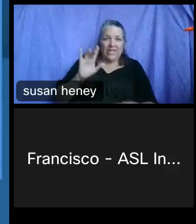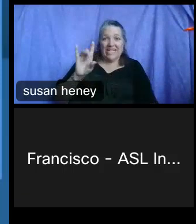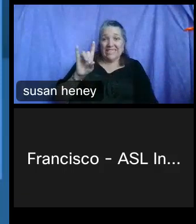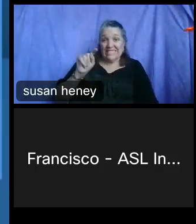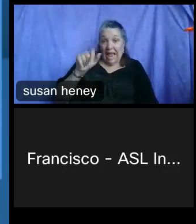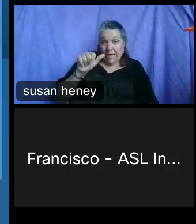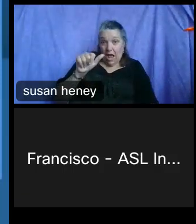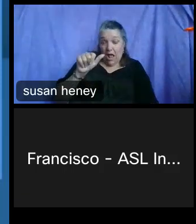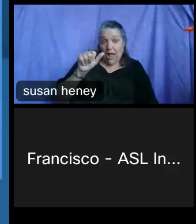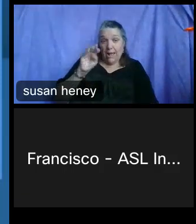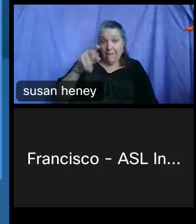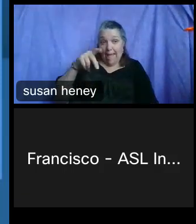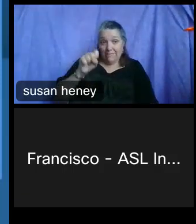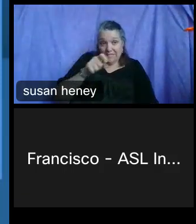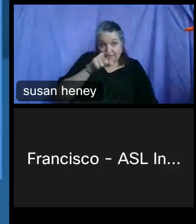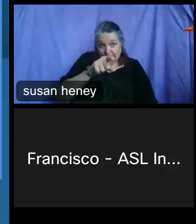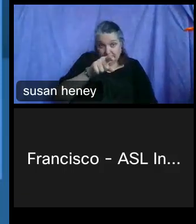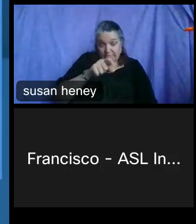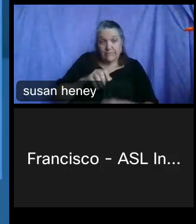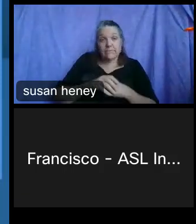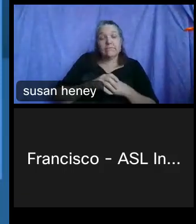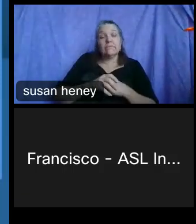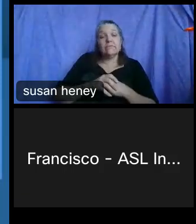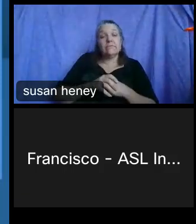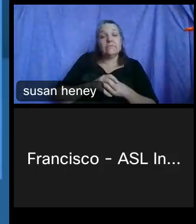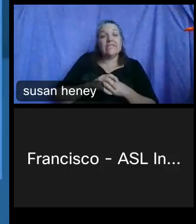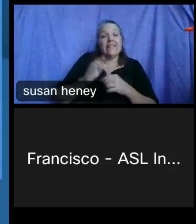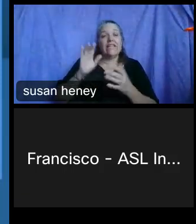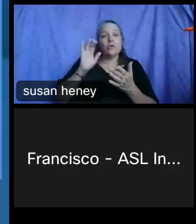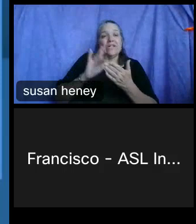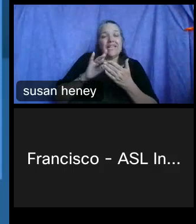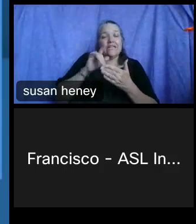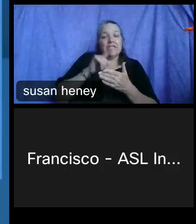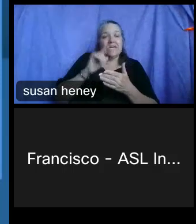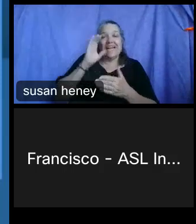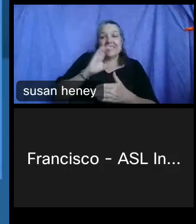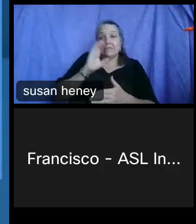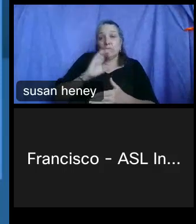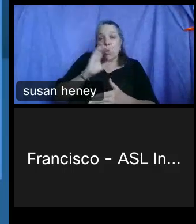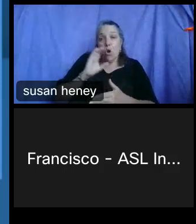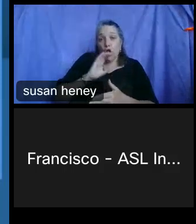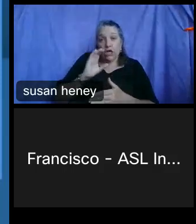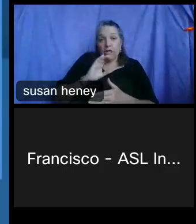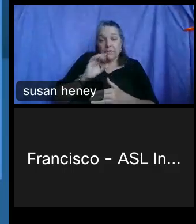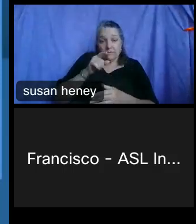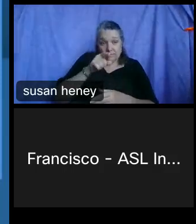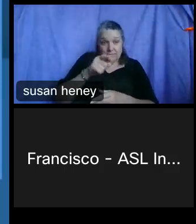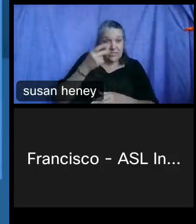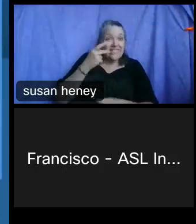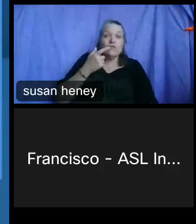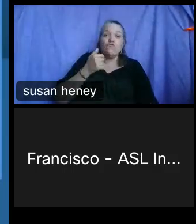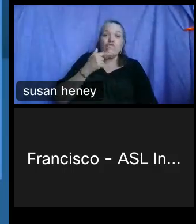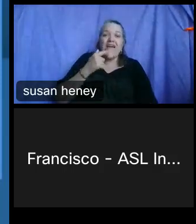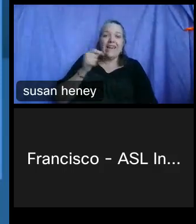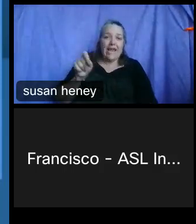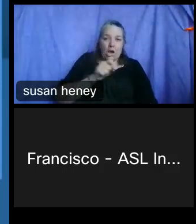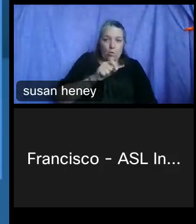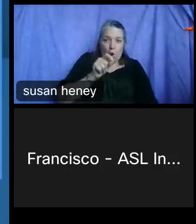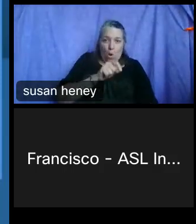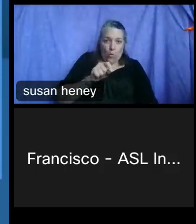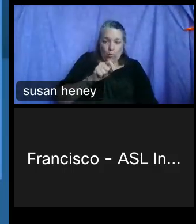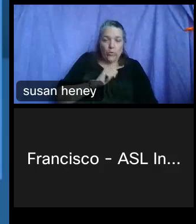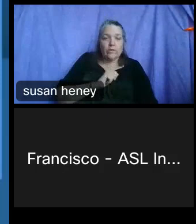and to click onto Explore Data on data.census.gov right where that red arrow is over on to the left,